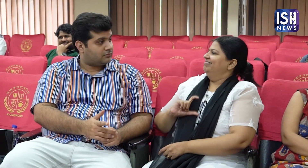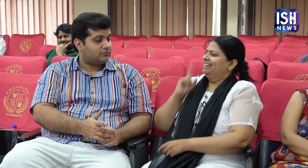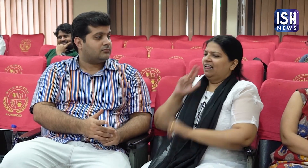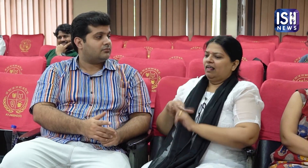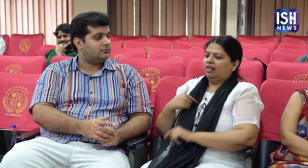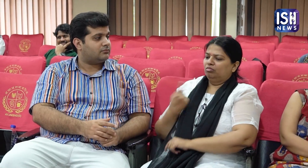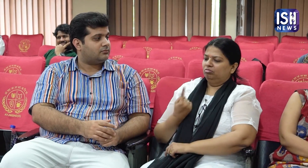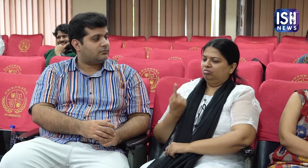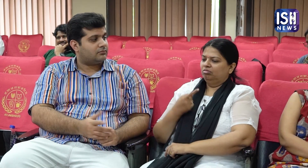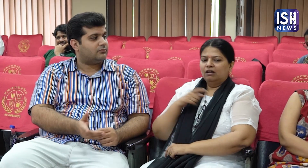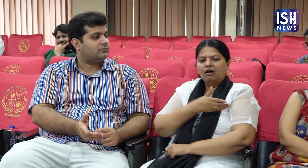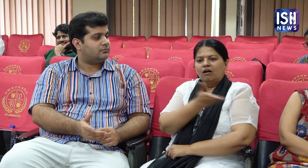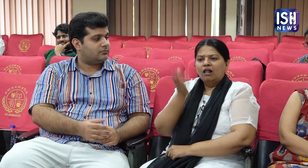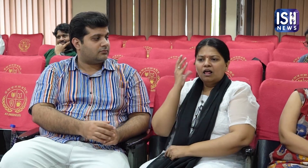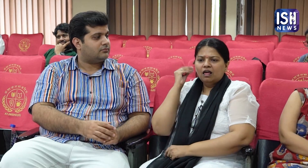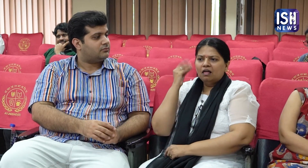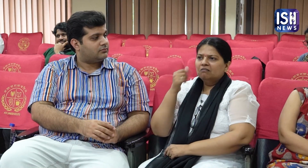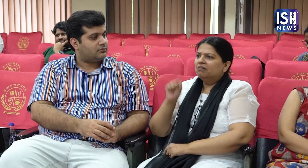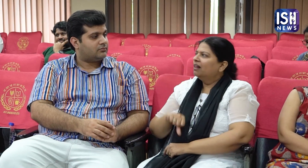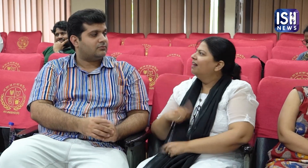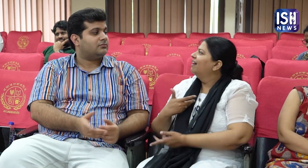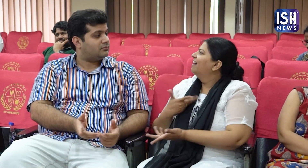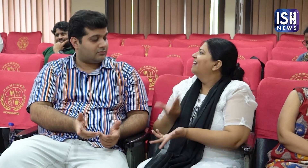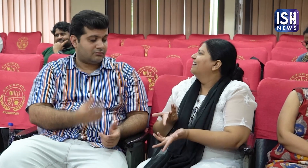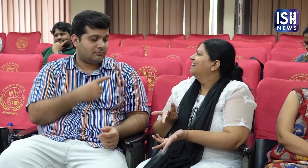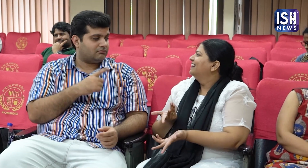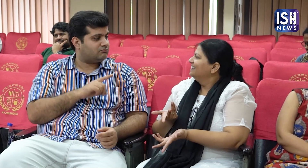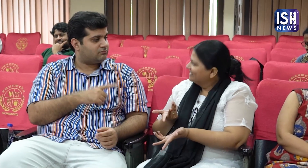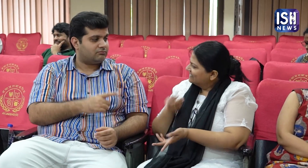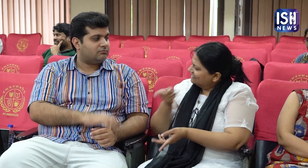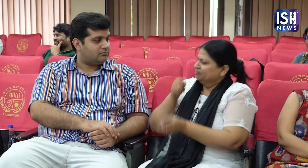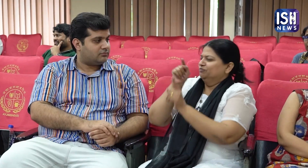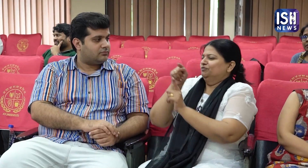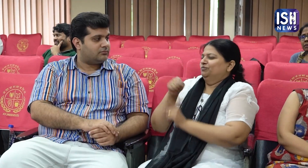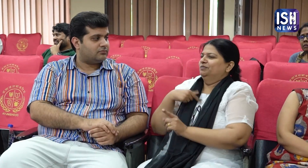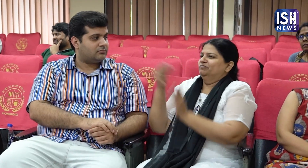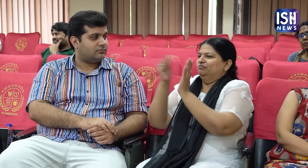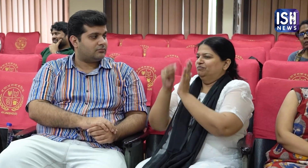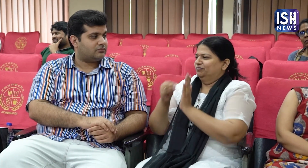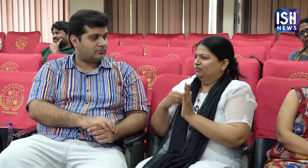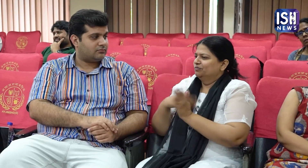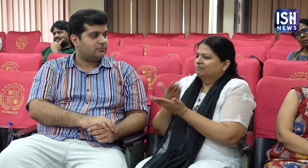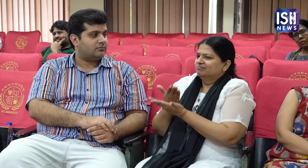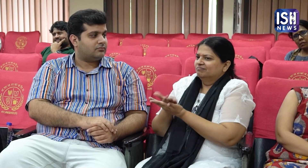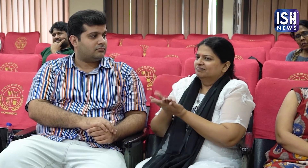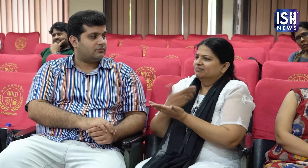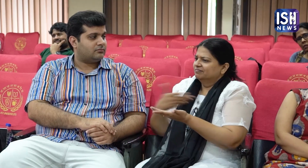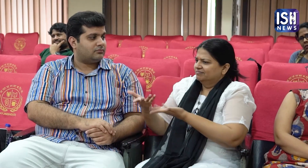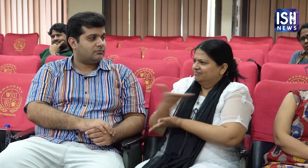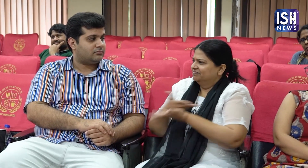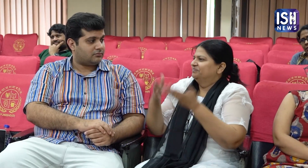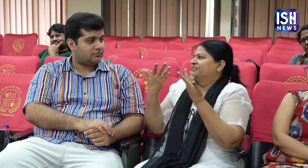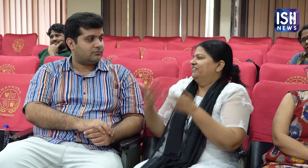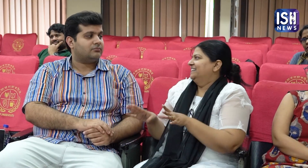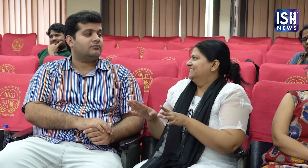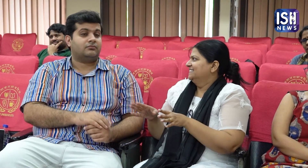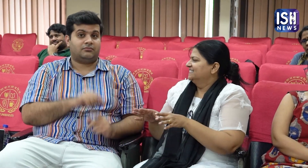This is not possible when a Deaf child is amidst hearing children. So these are the suggestions that I have just discussed.